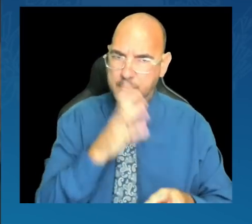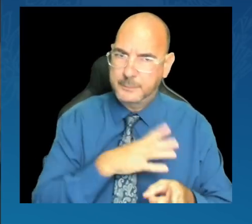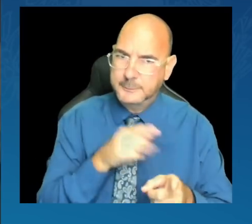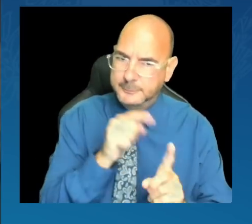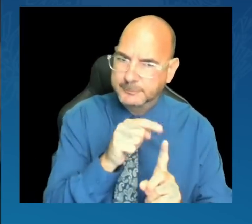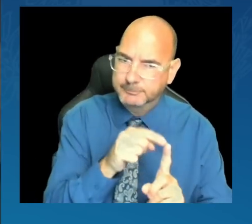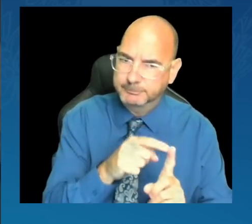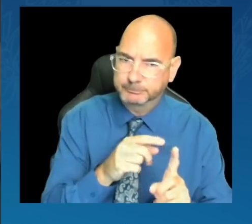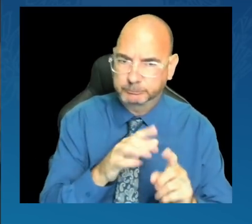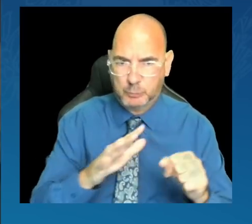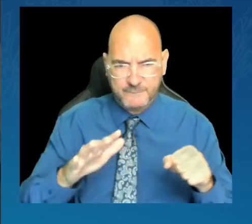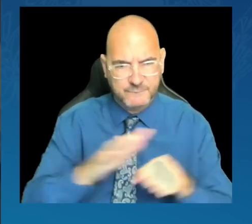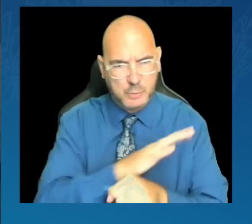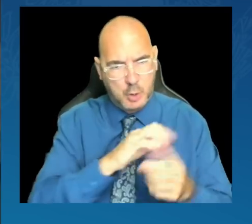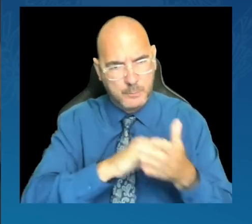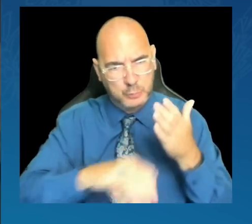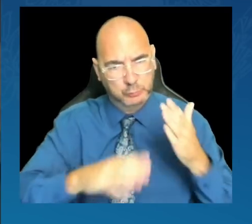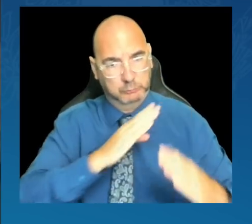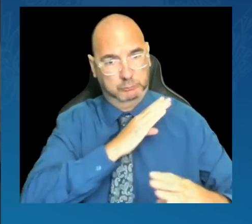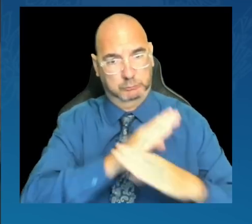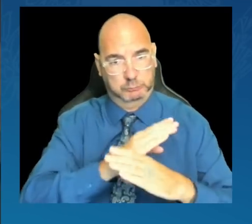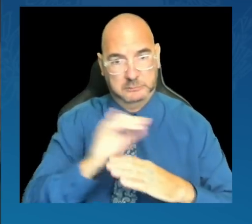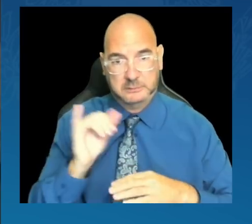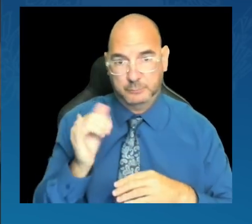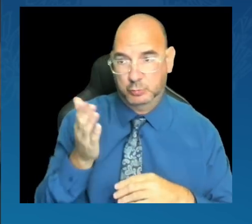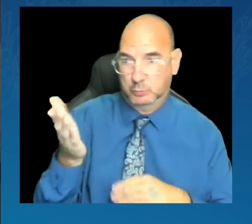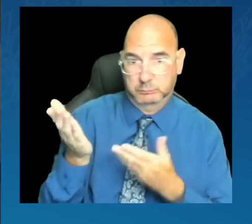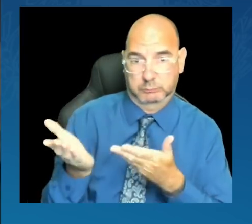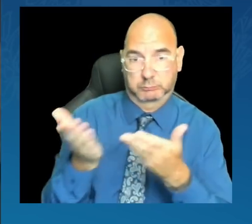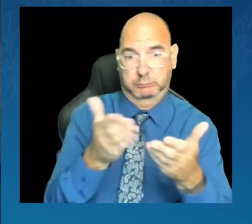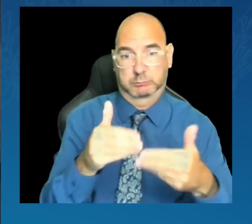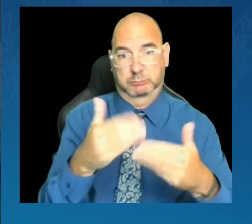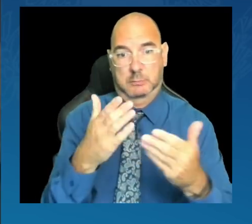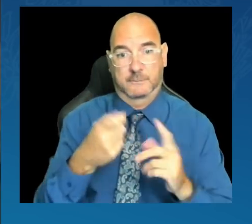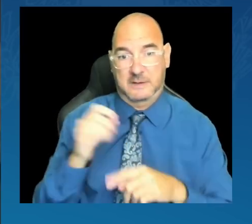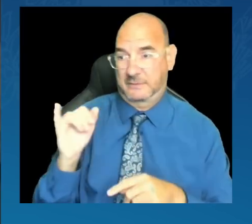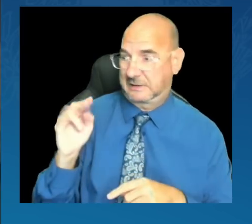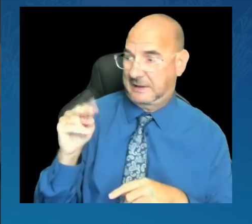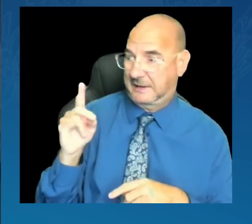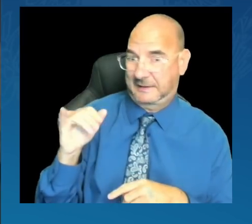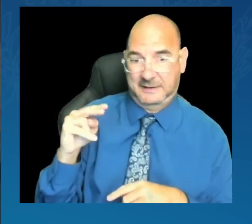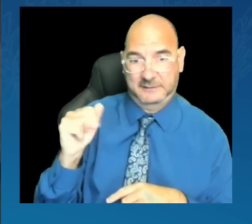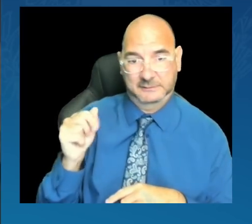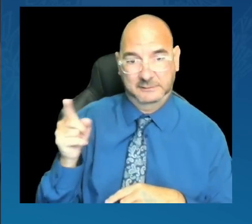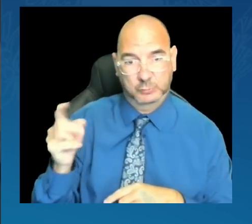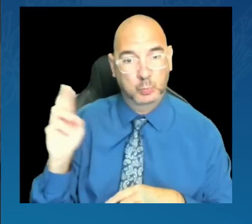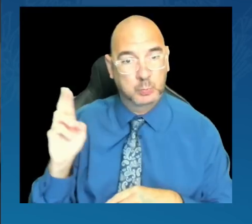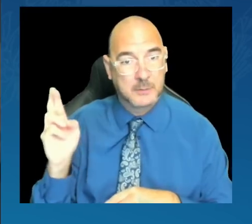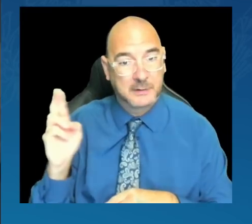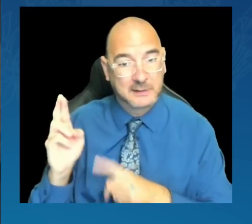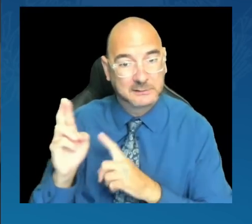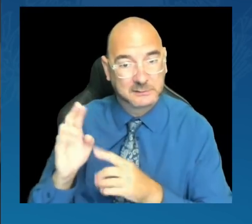proposed by Indiana Republicans and Senate Bill one will lead to a 21 percent increase